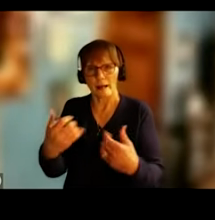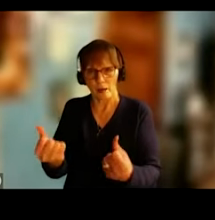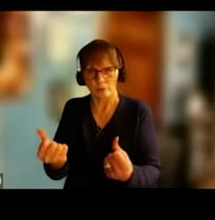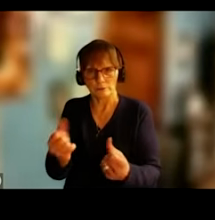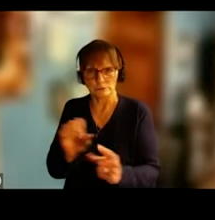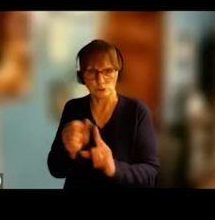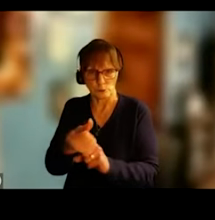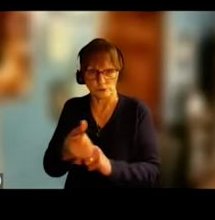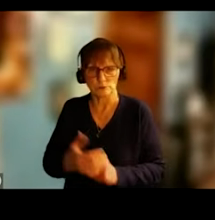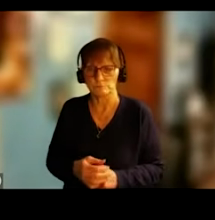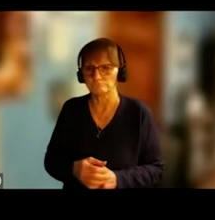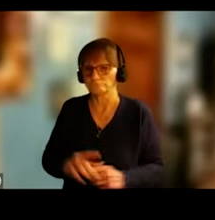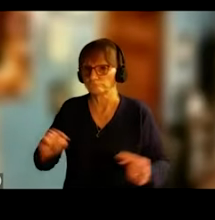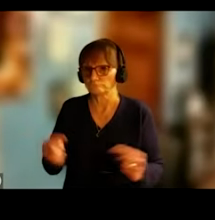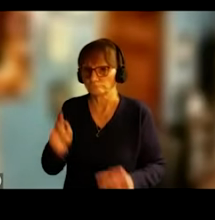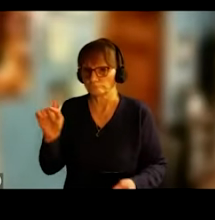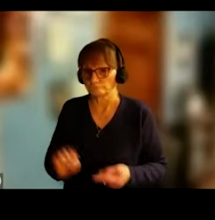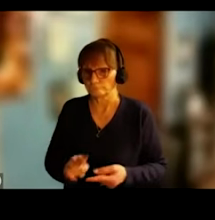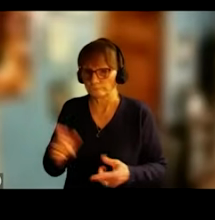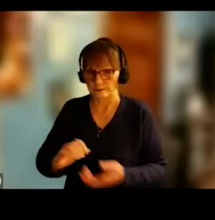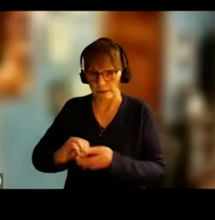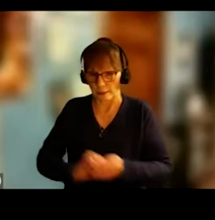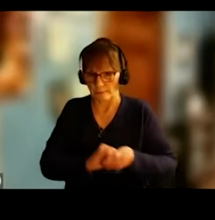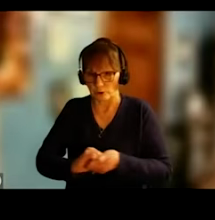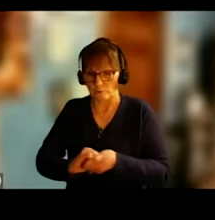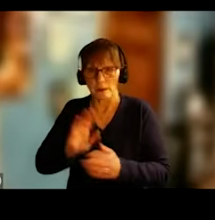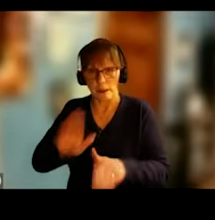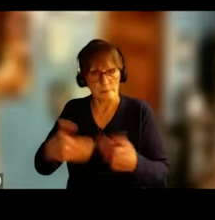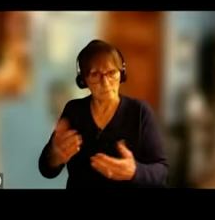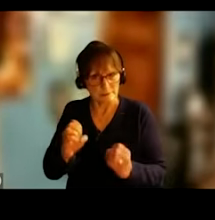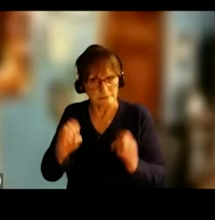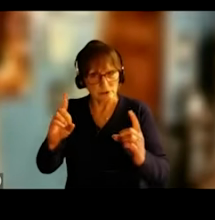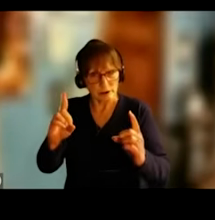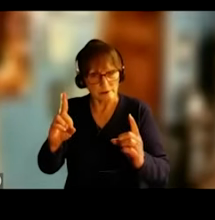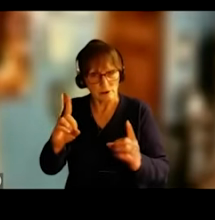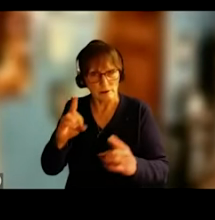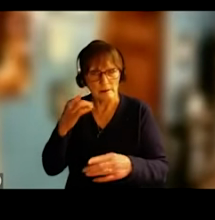Harm reduction-based care is collaborative. It provides education on available interventions,